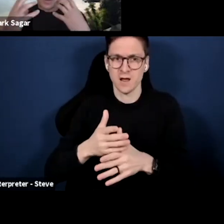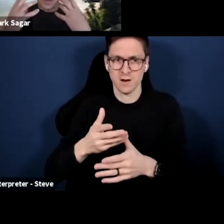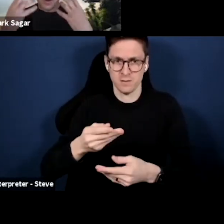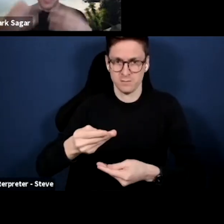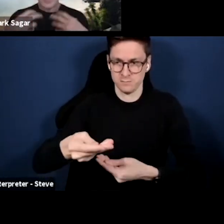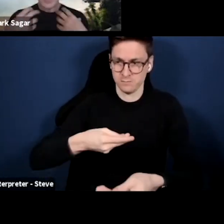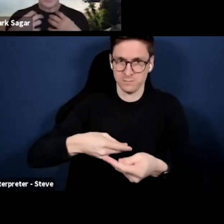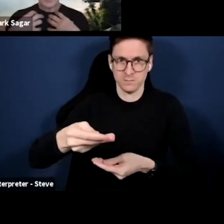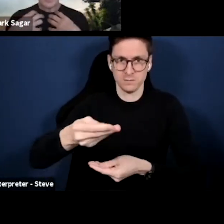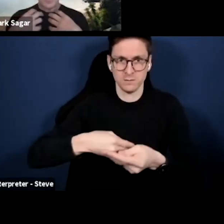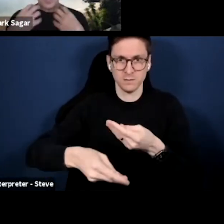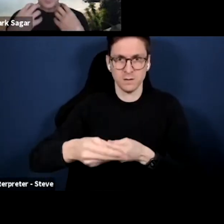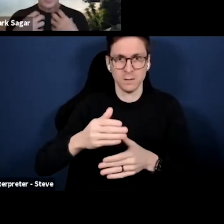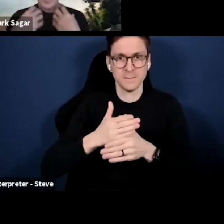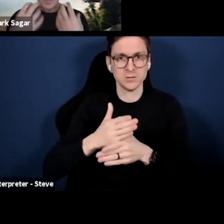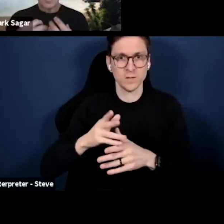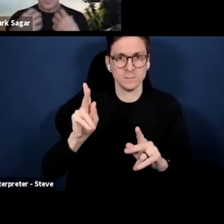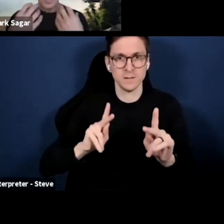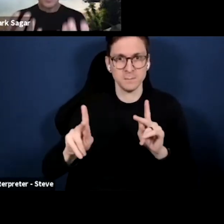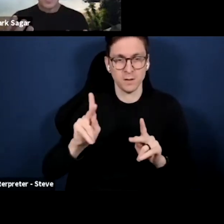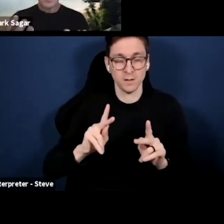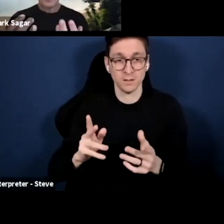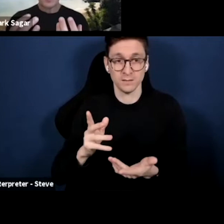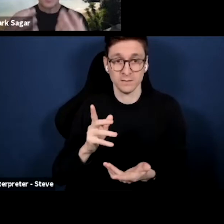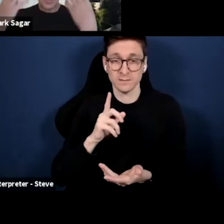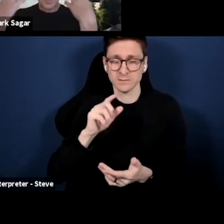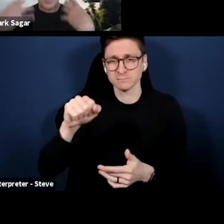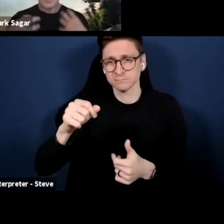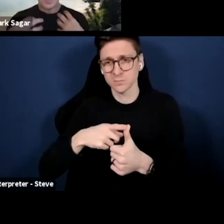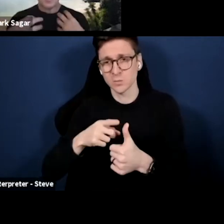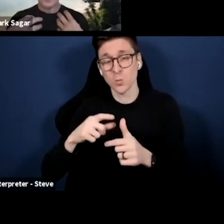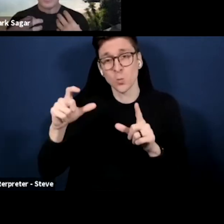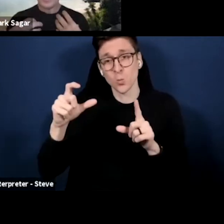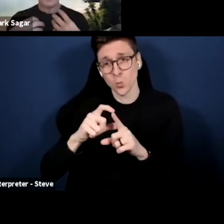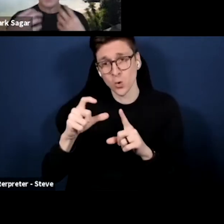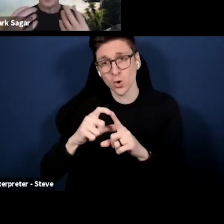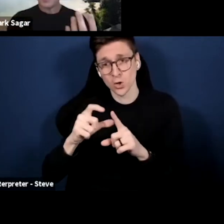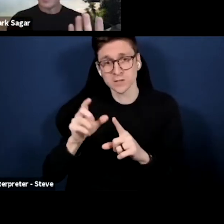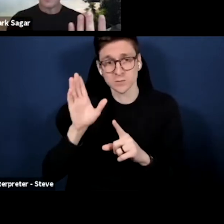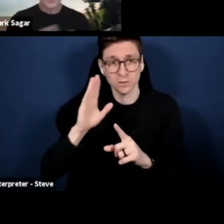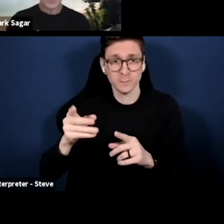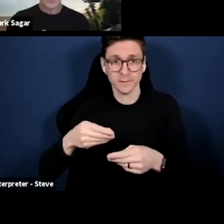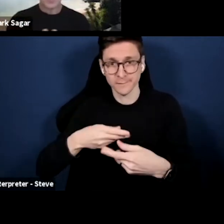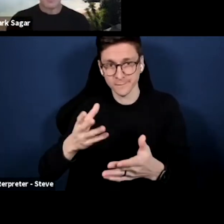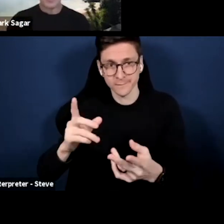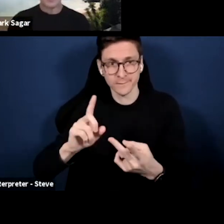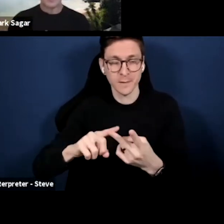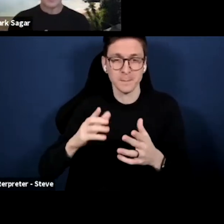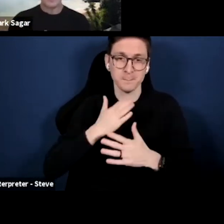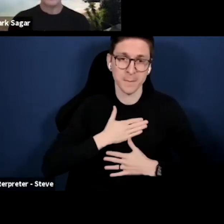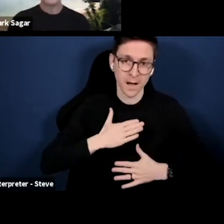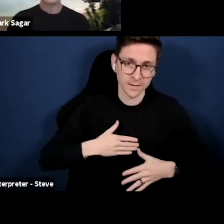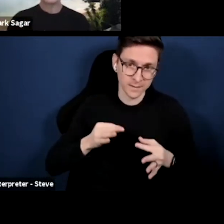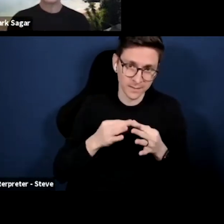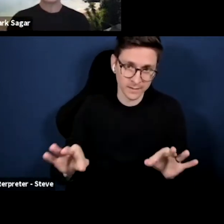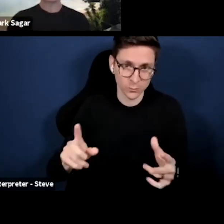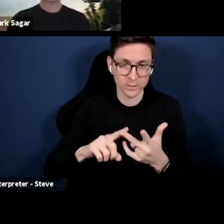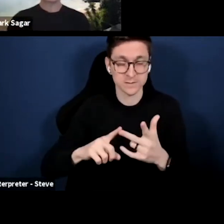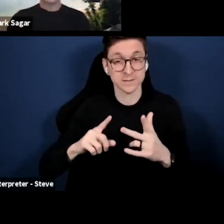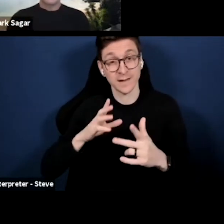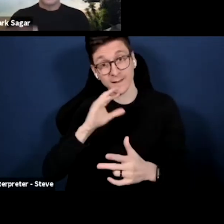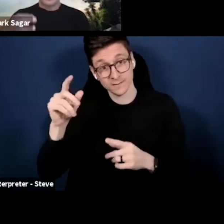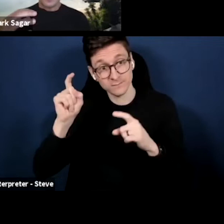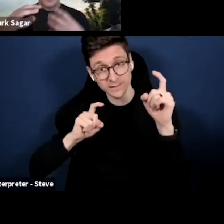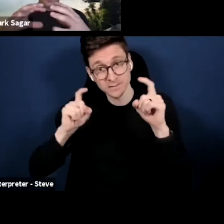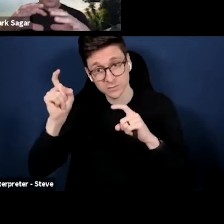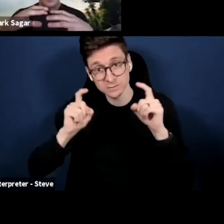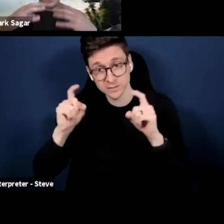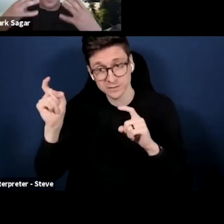ultimately it's words that are transmitted in body language and also facial expressions and facial